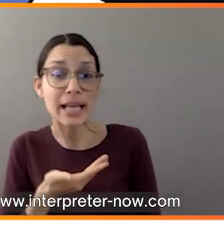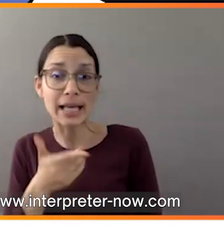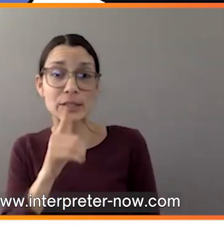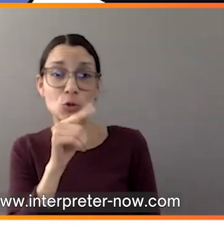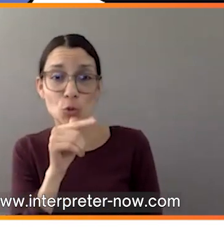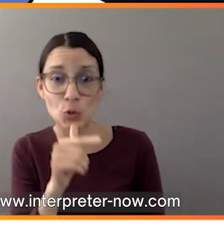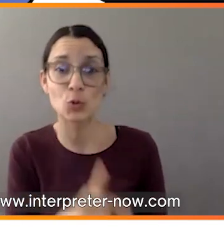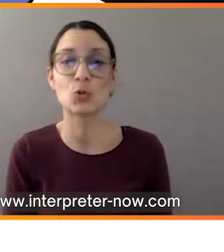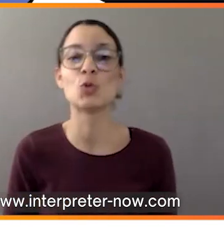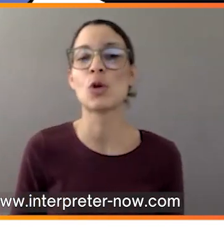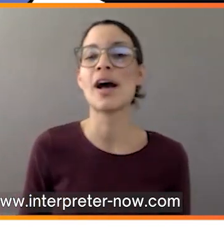Yeah.